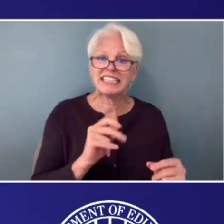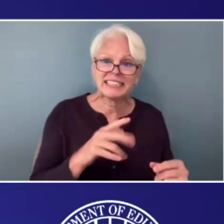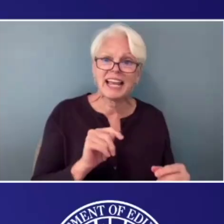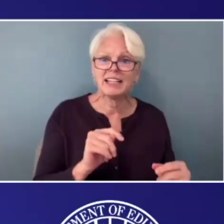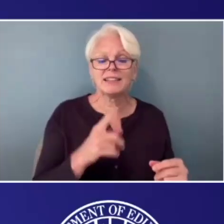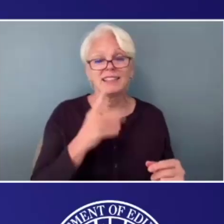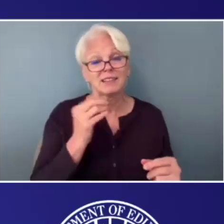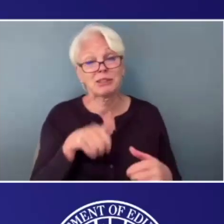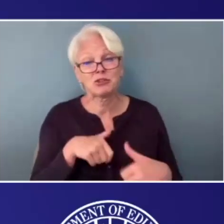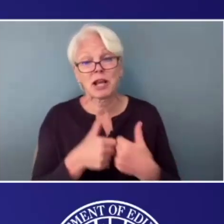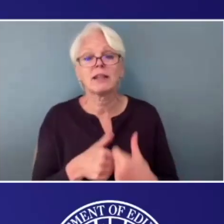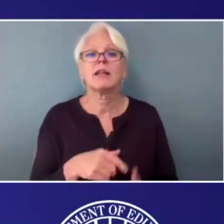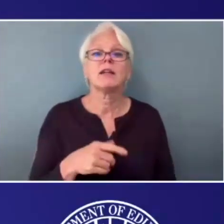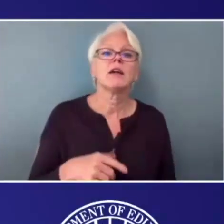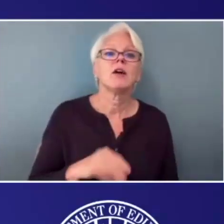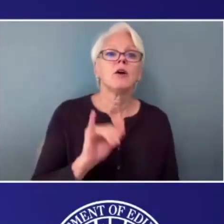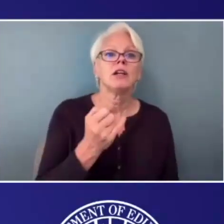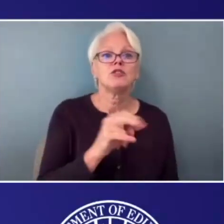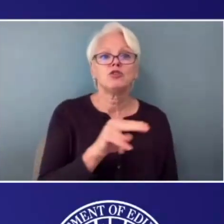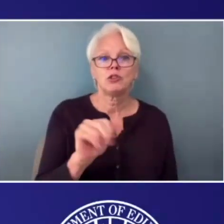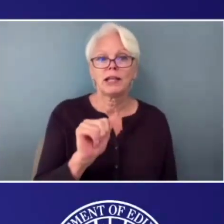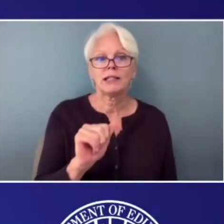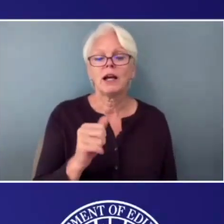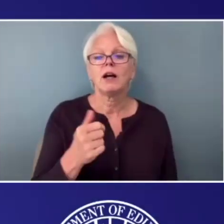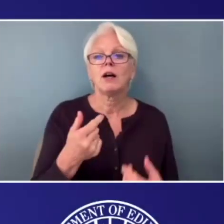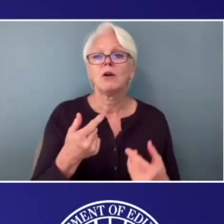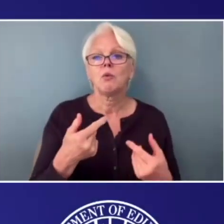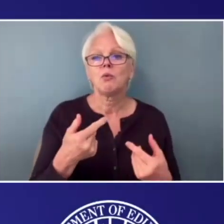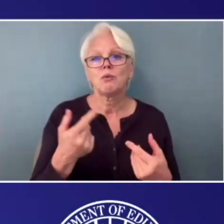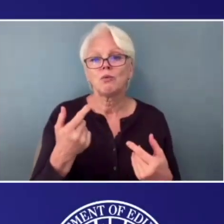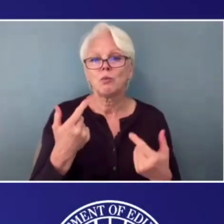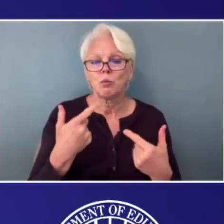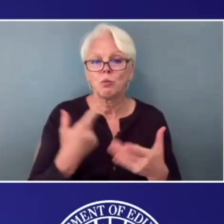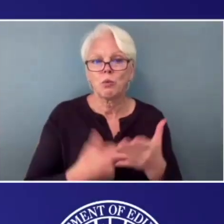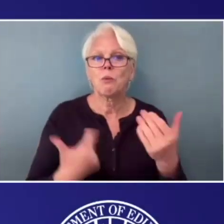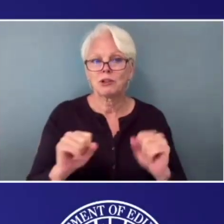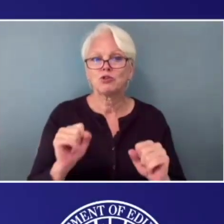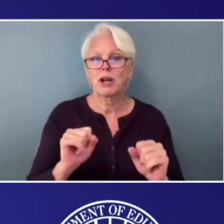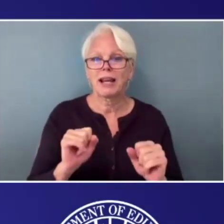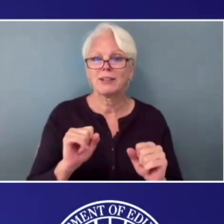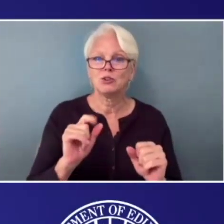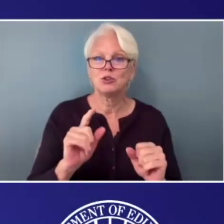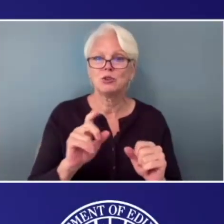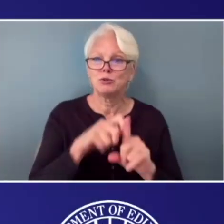what we're trying to get at here is if you have in the, in the course catalog,